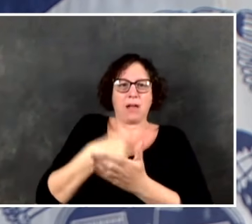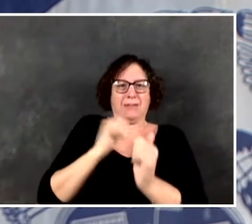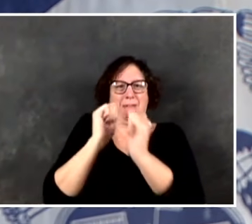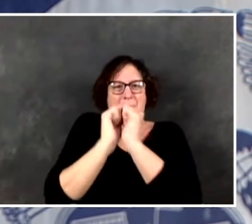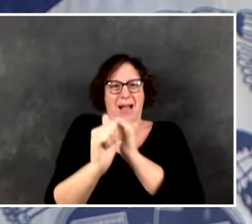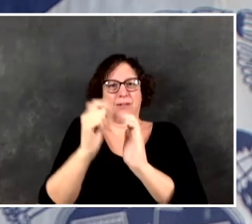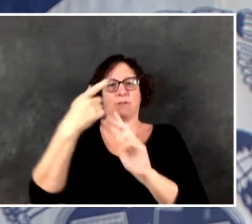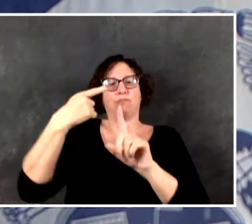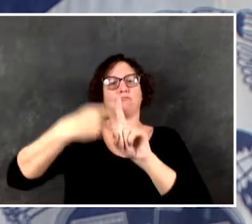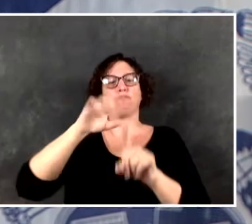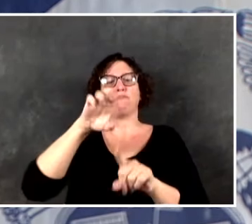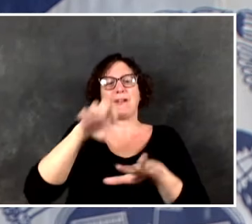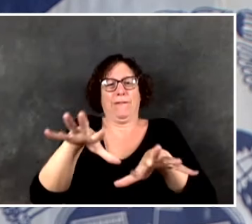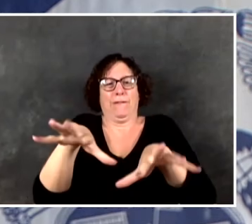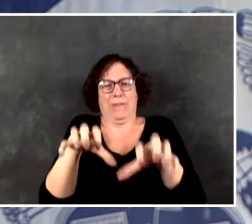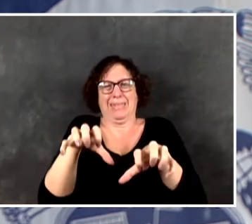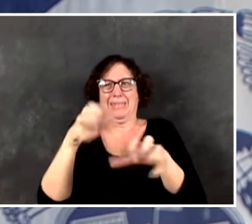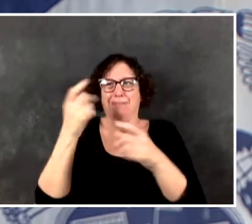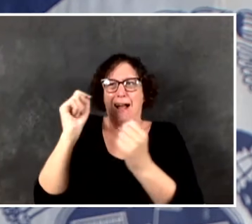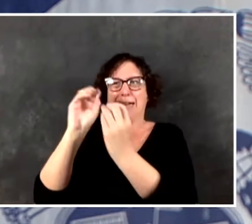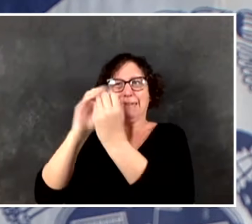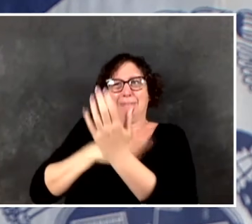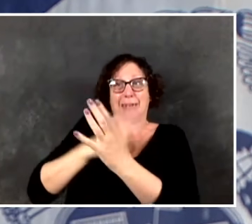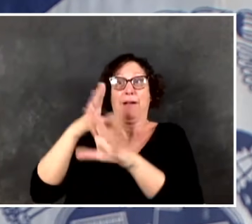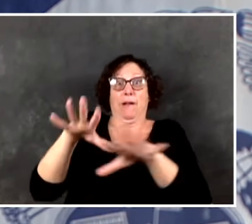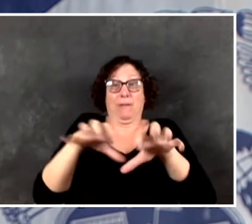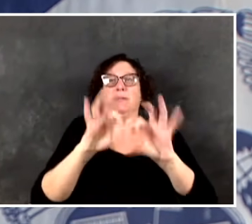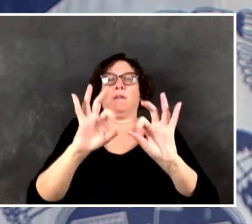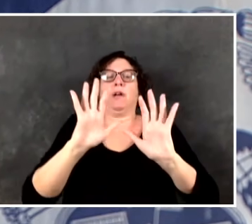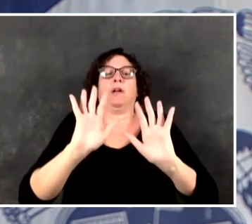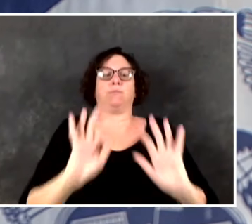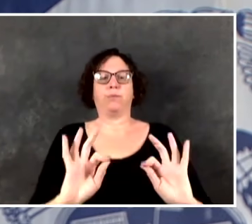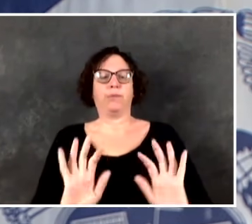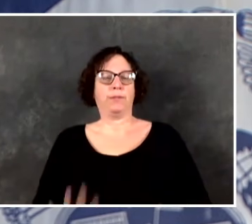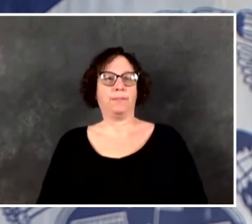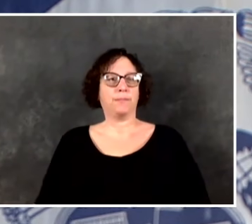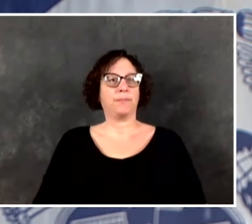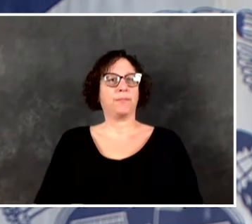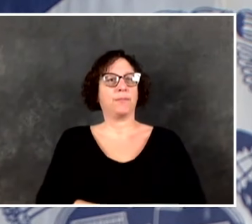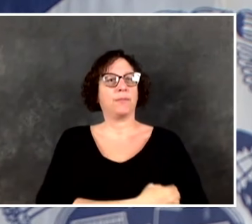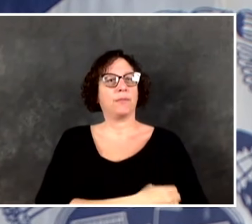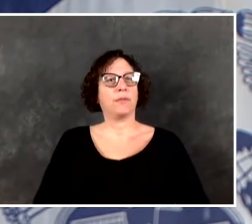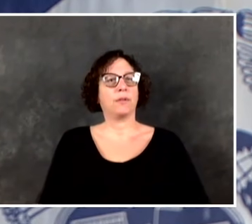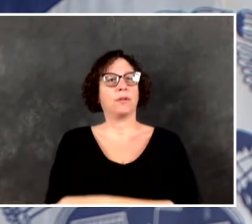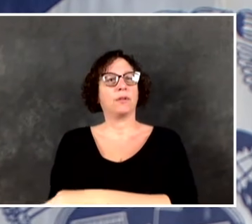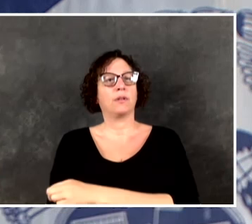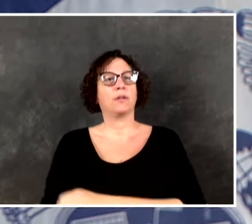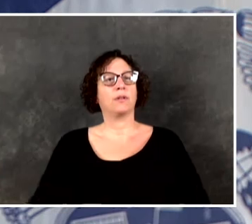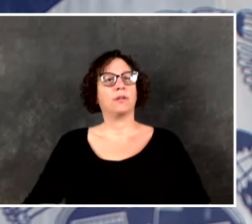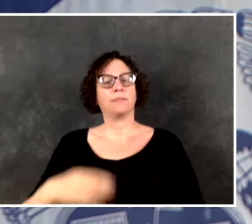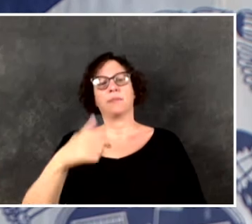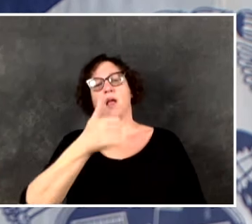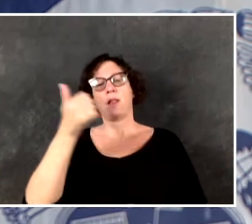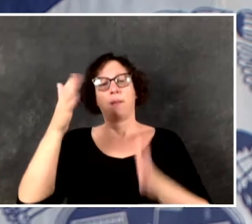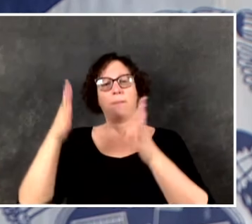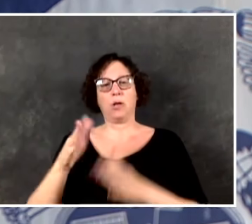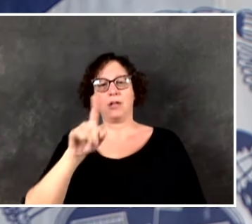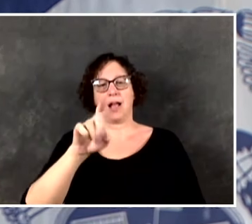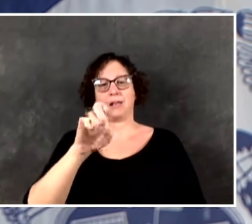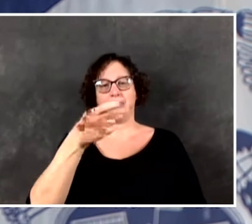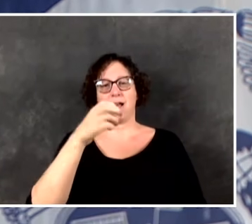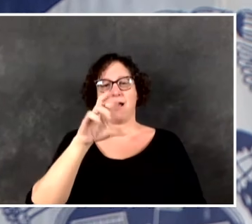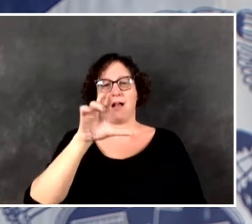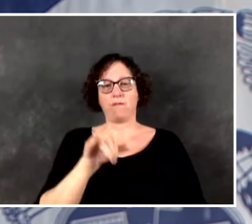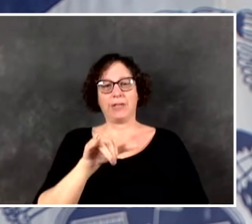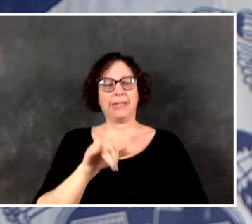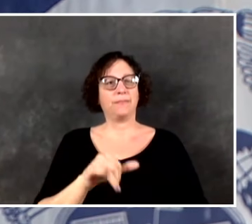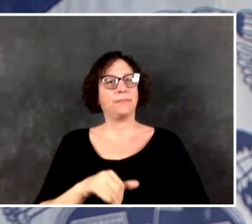GET RELIEF TO THE